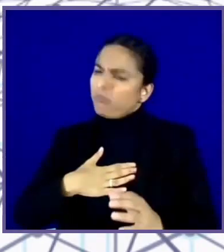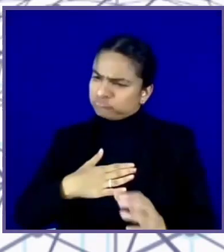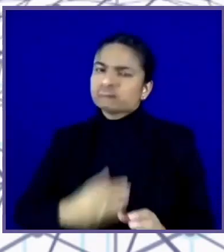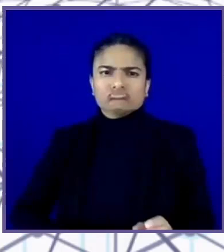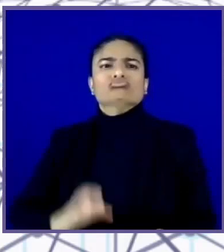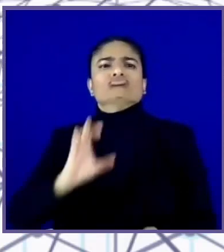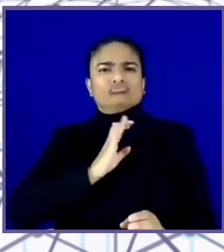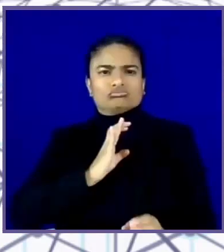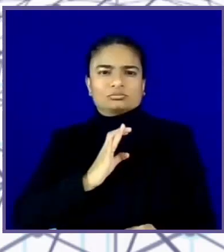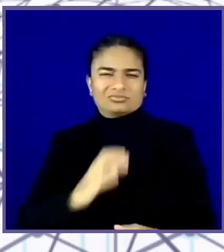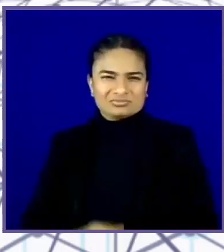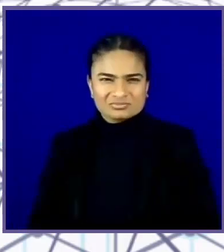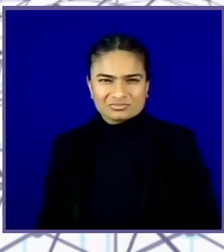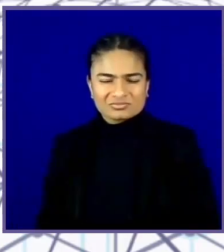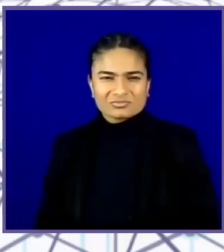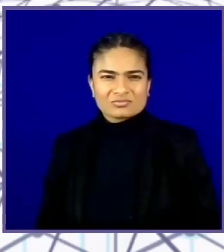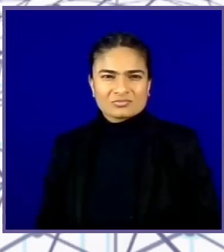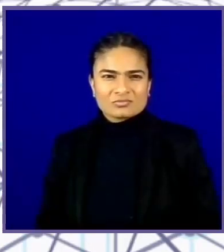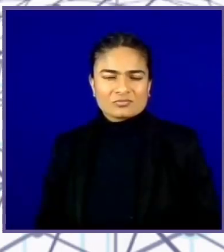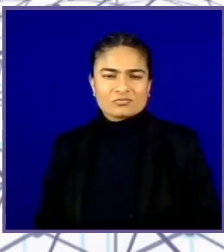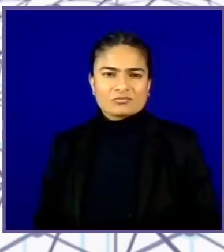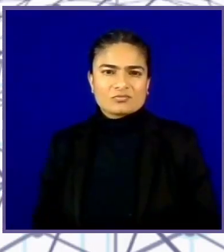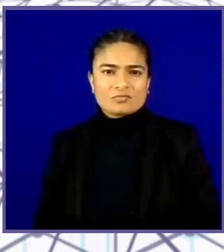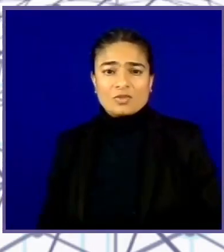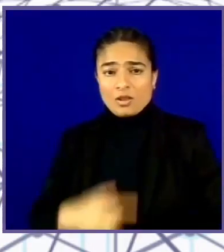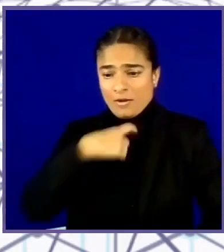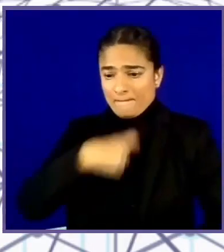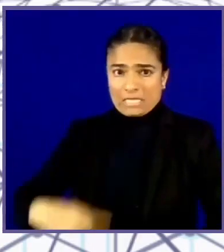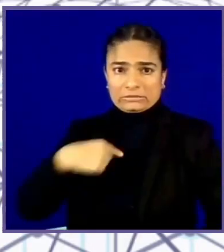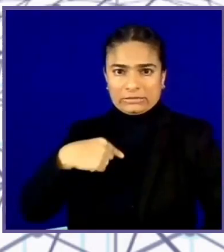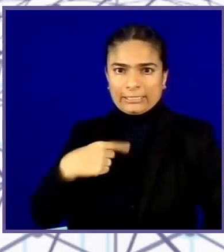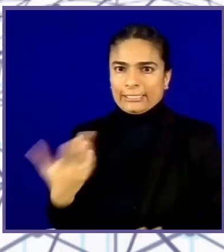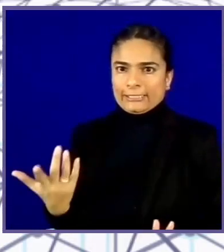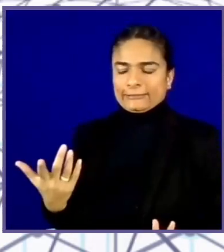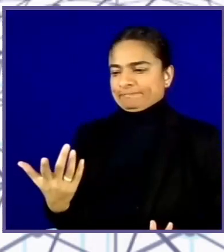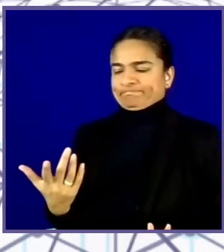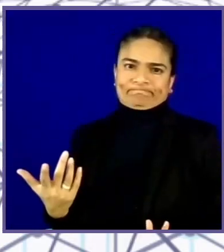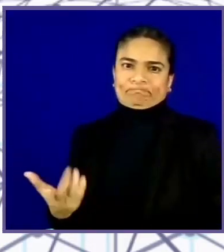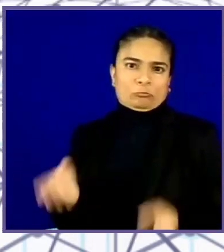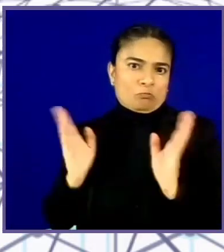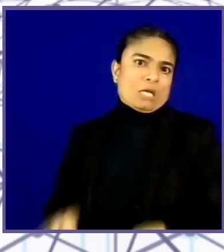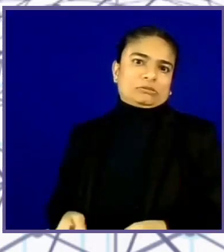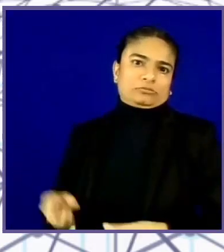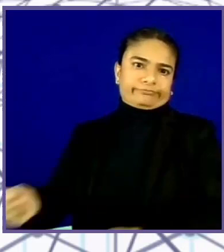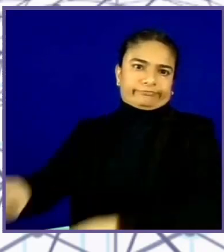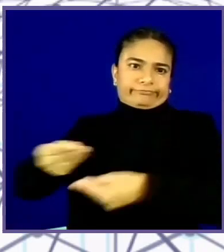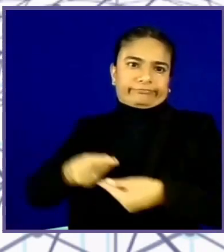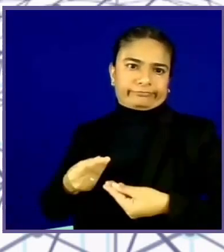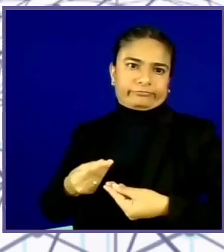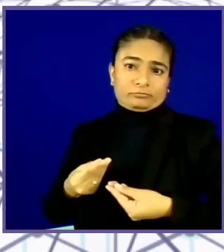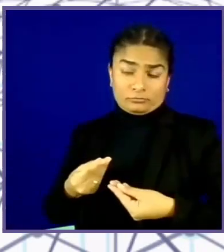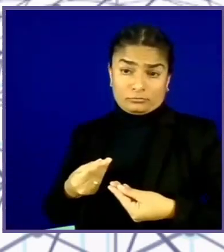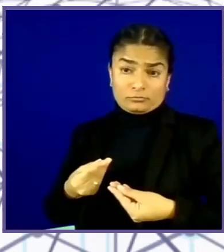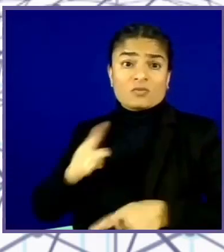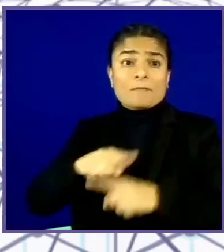not be designed based on the local requirement. It'll be mostly standardised and off the shelf device.